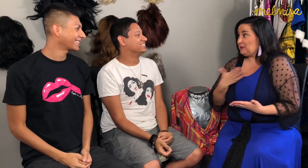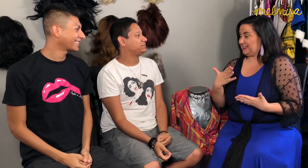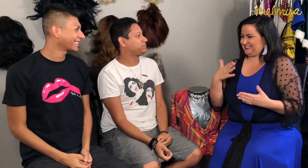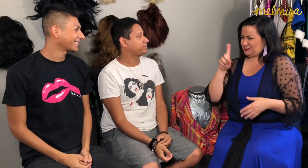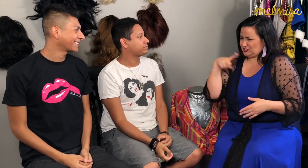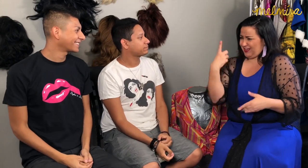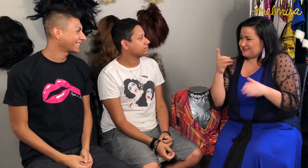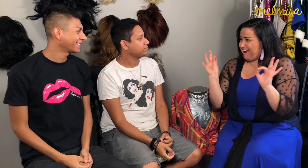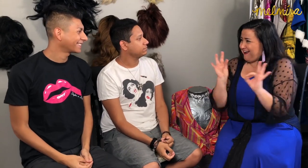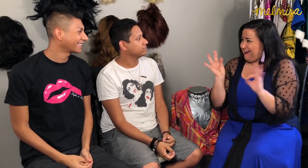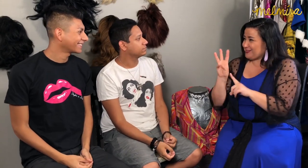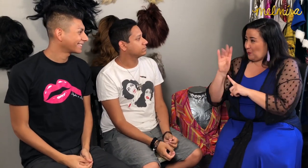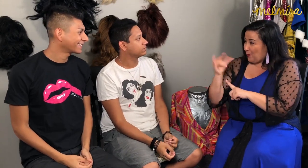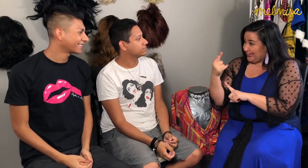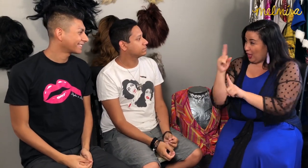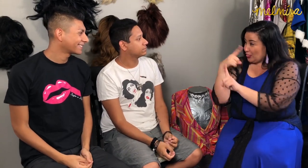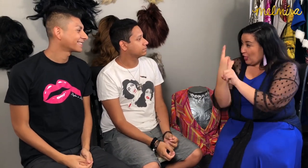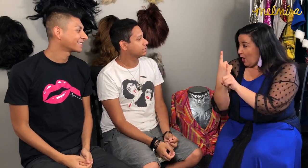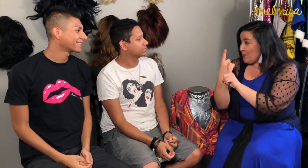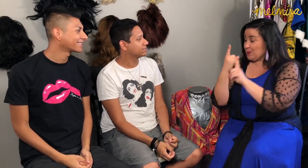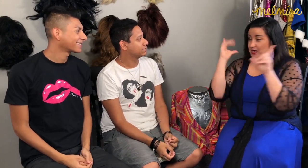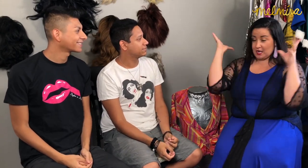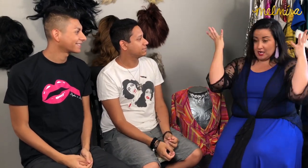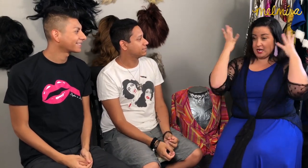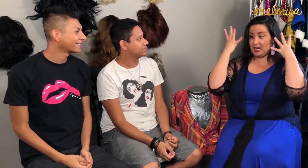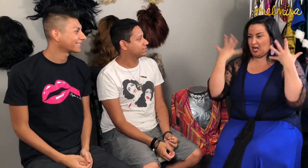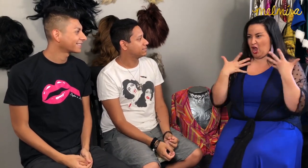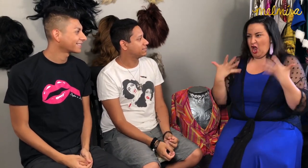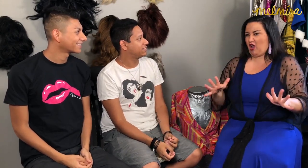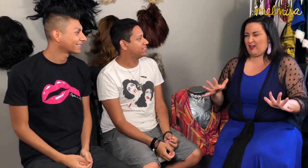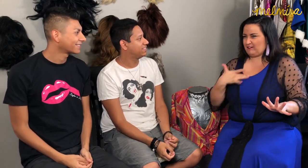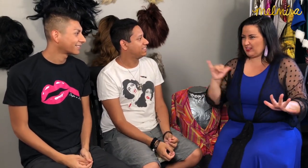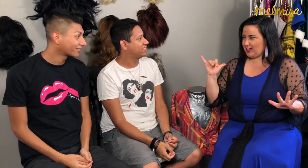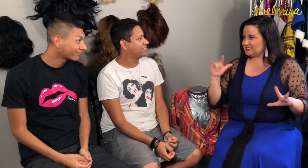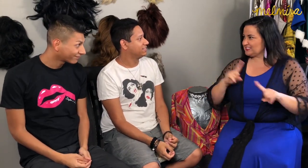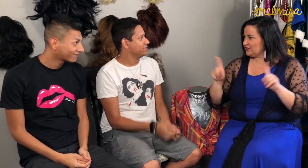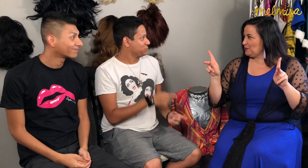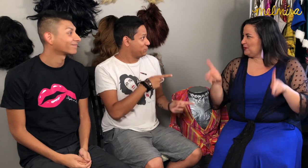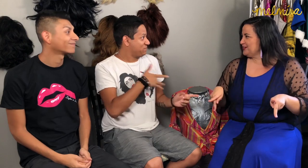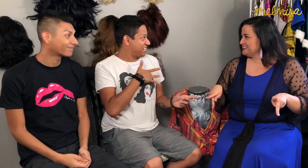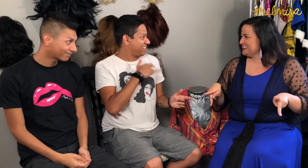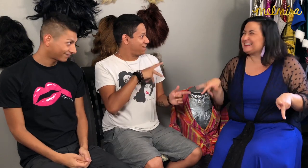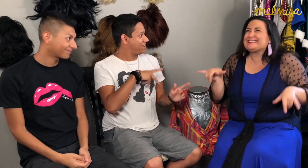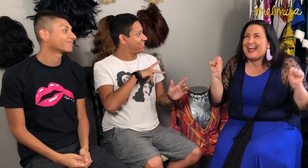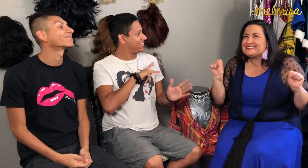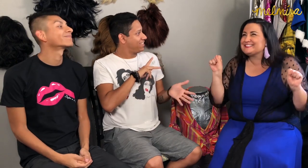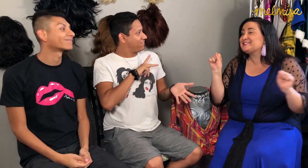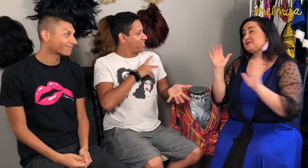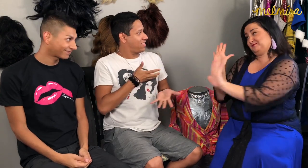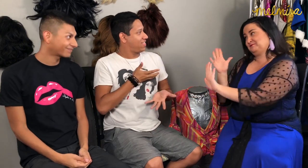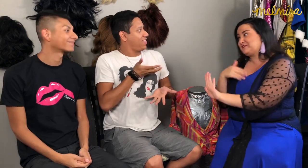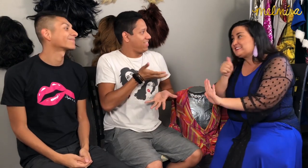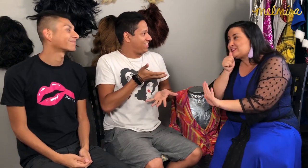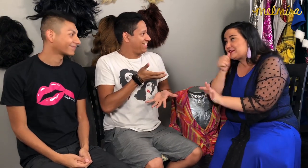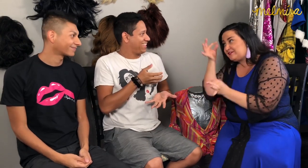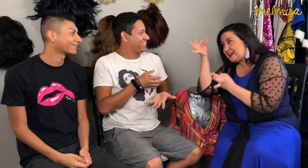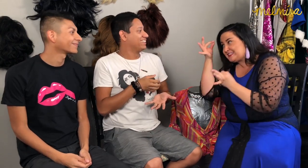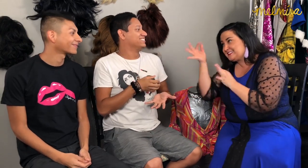I have to admit, it doesn't look like a big deal just the wig on it's own, but putting it on I felt like a different person-- You feel your personality's coming out-